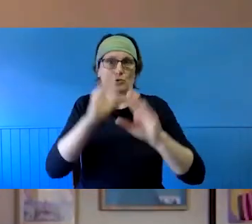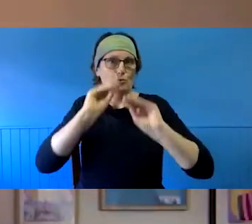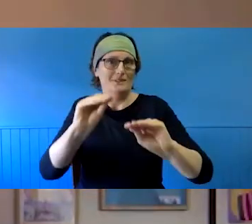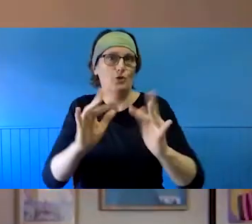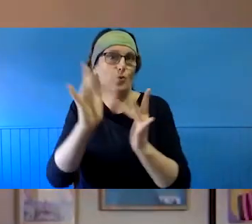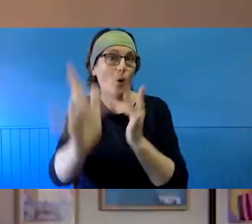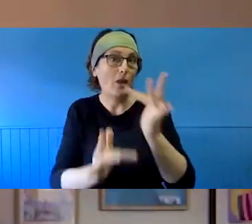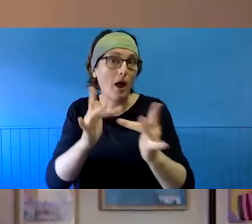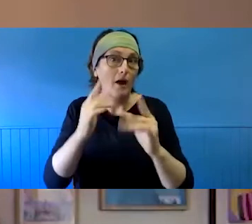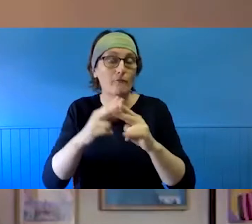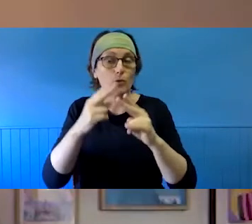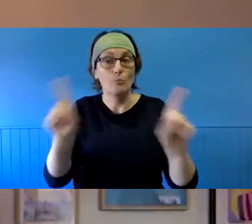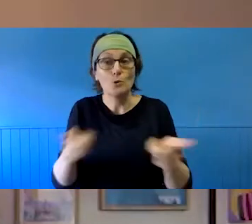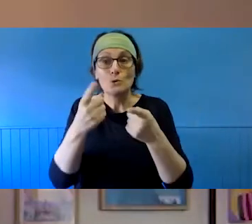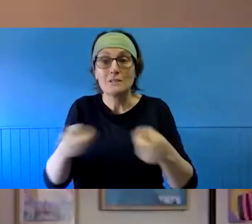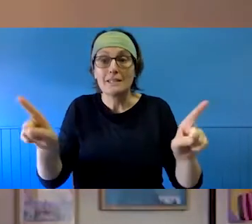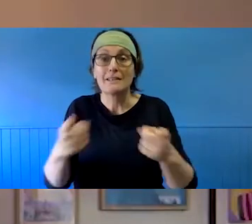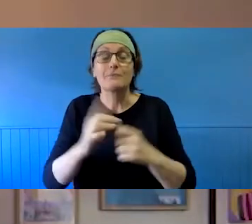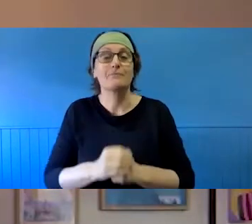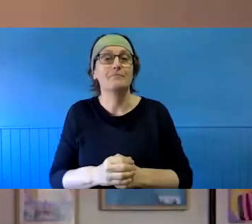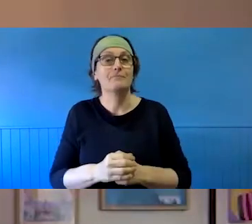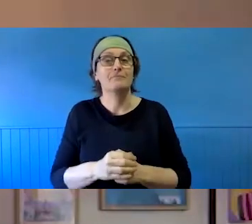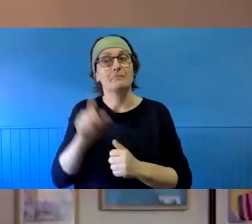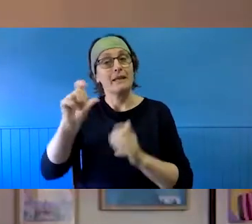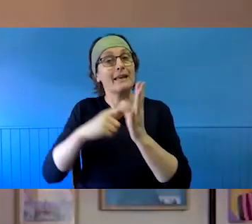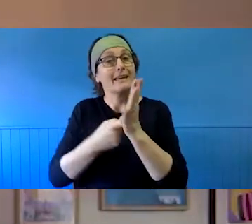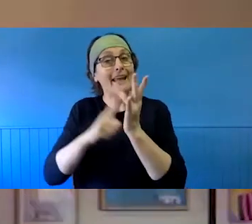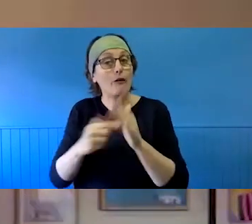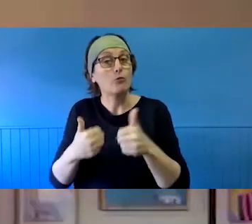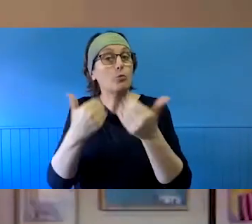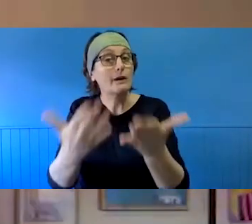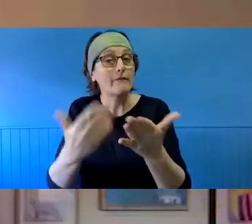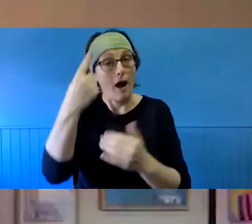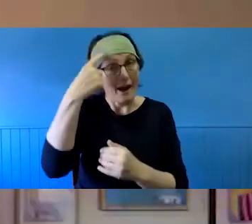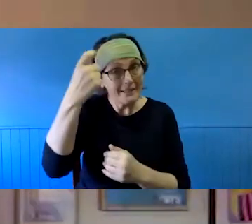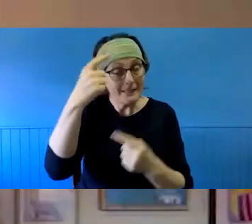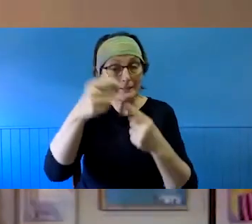She will share some supportive, interactive online teaching techniques. We'll even get